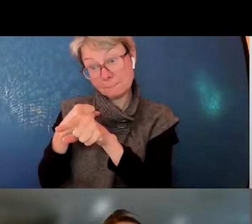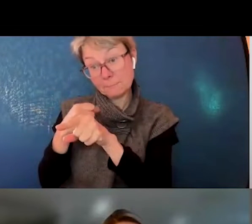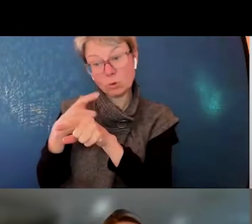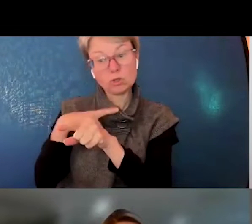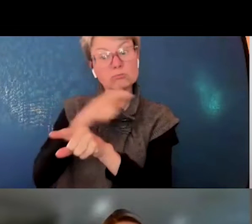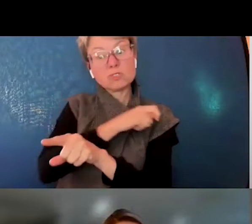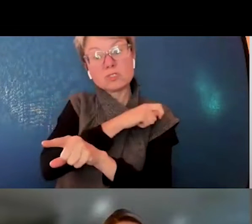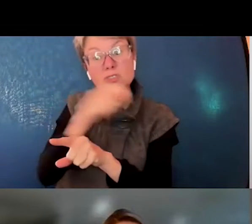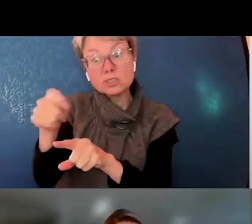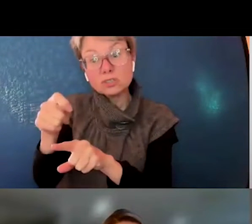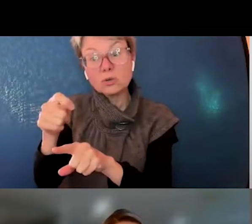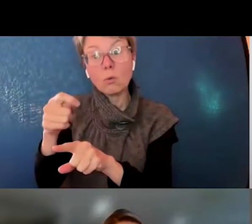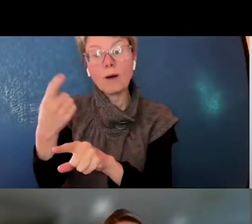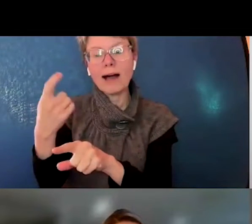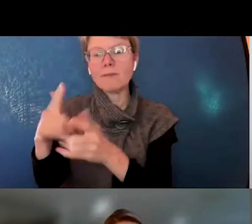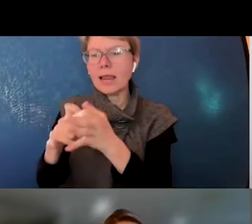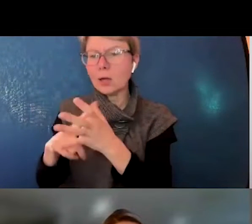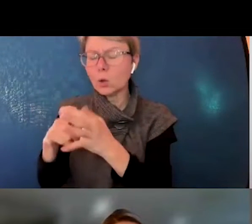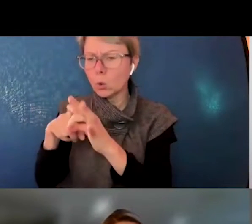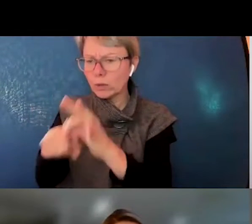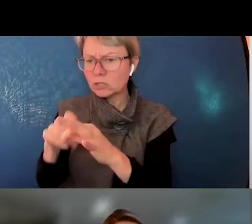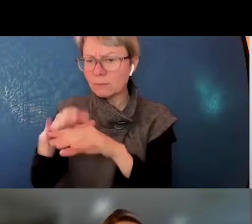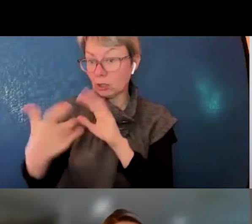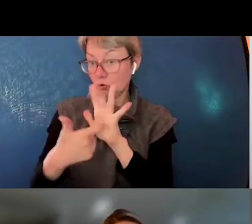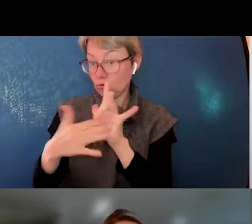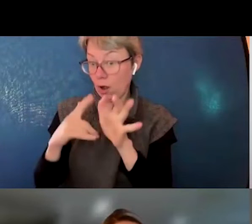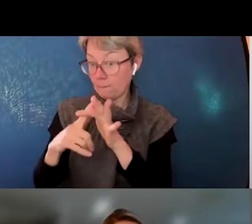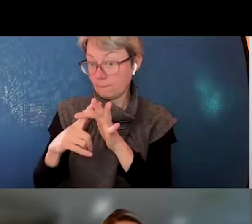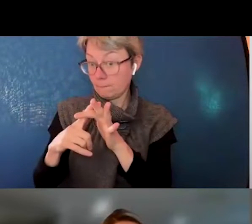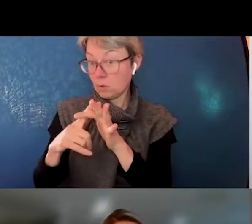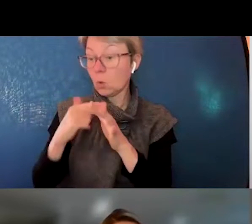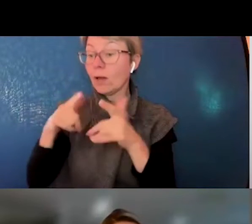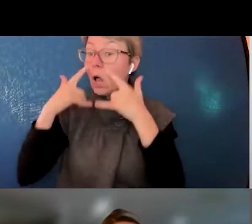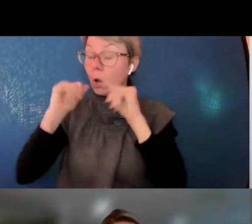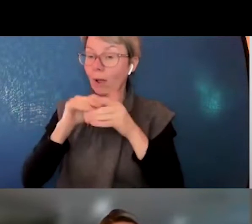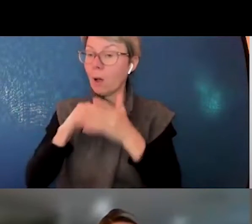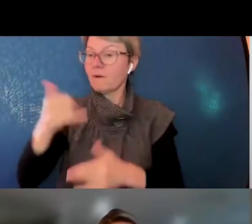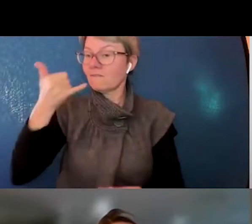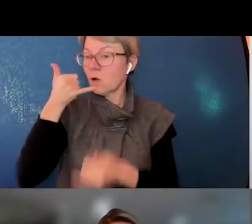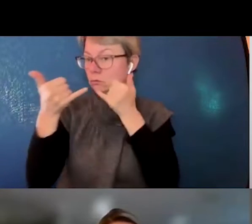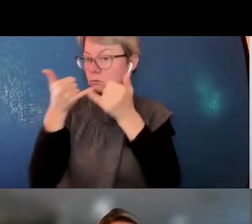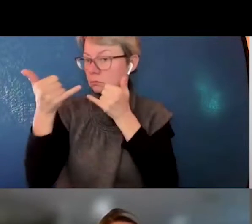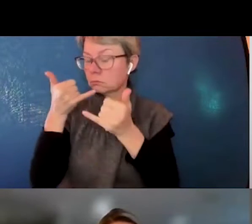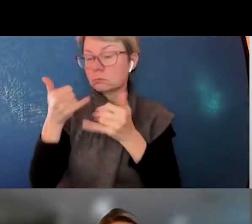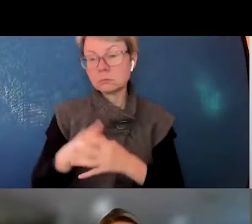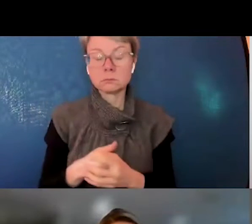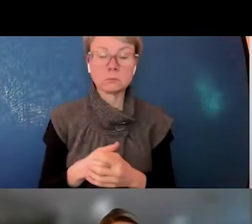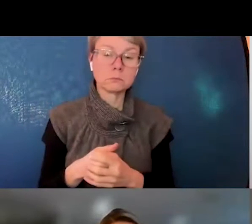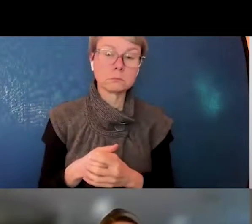or have a legal question about crime and we can and that's an available service during the week um